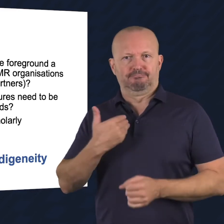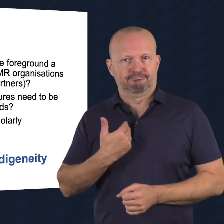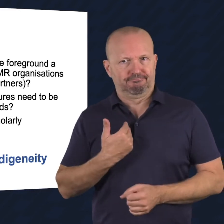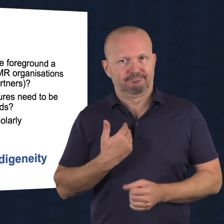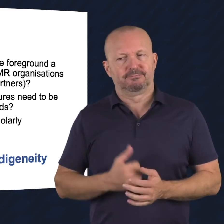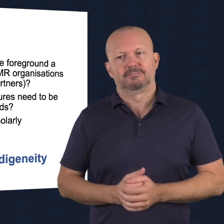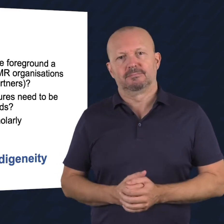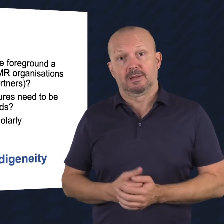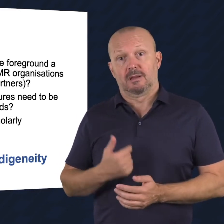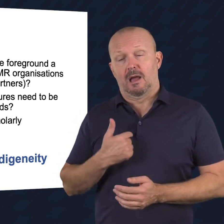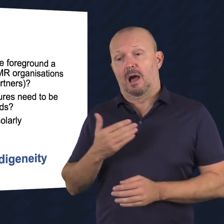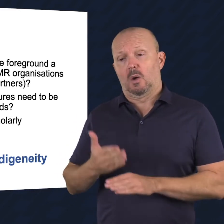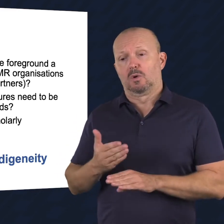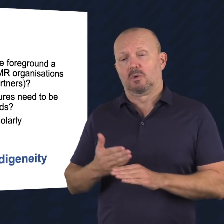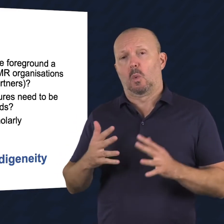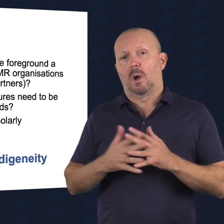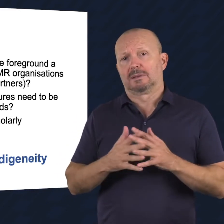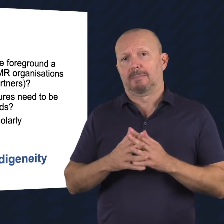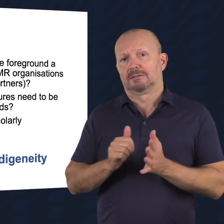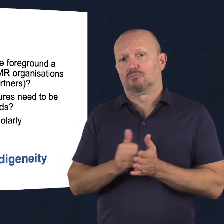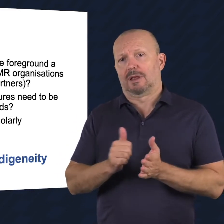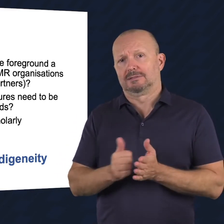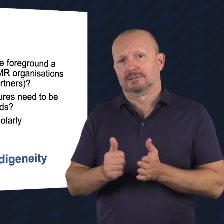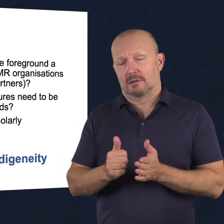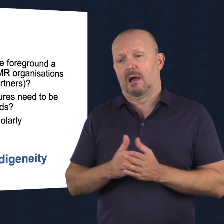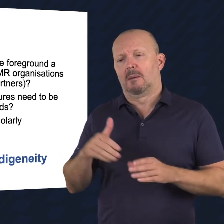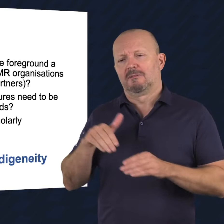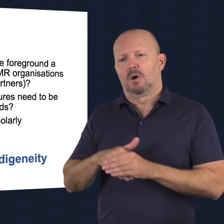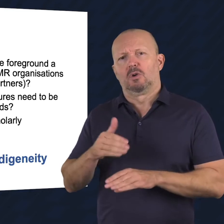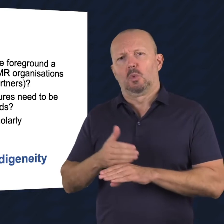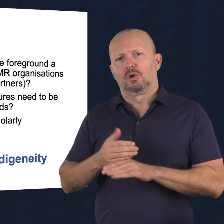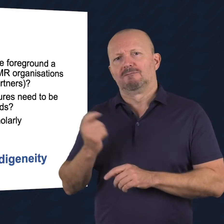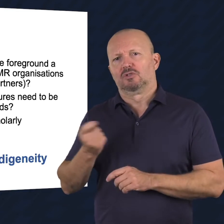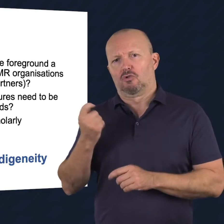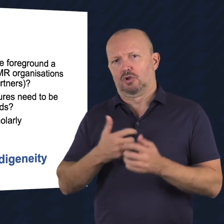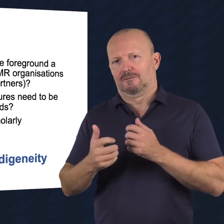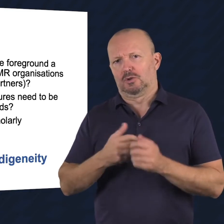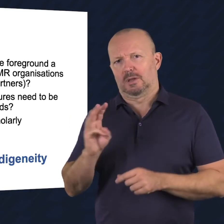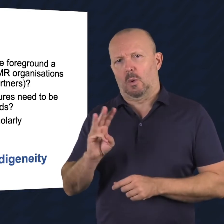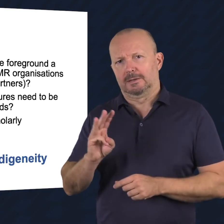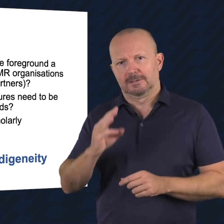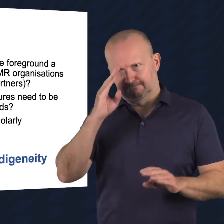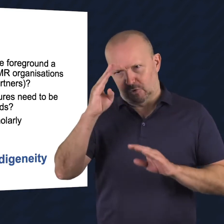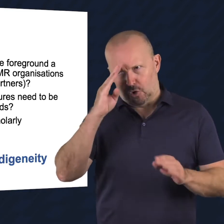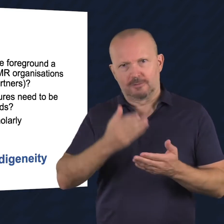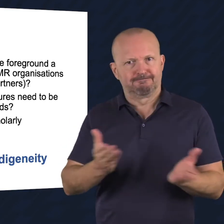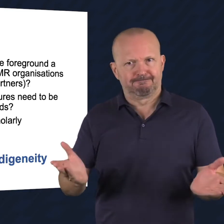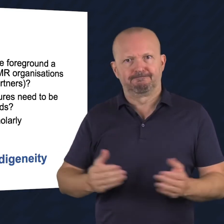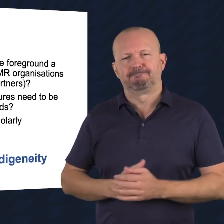Ko Sydney Shep toku ingoa. He kaiwhakahaere o Wai-Te-Ata Press Te Herenga Waka Victoria University of Wellington.